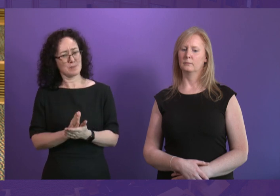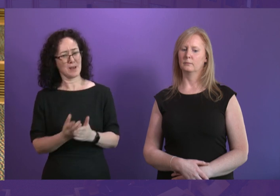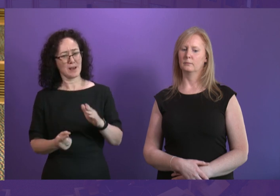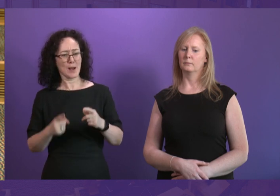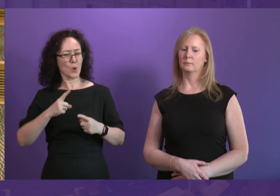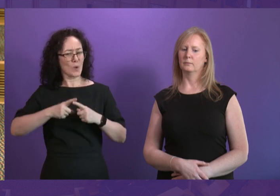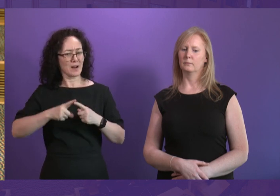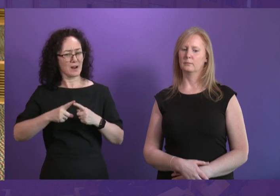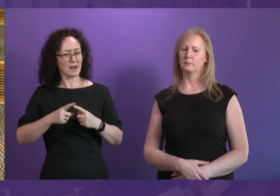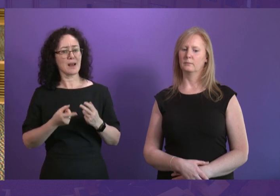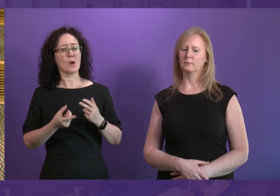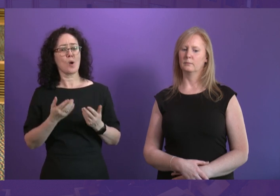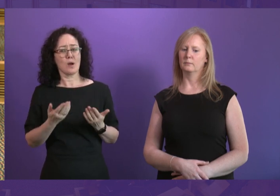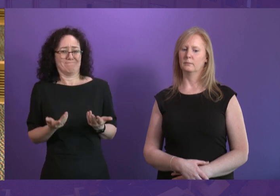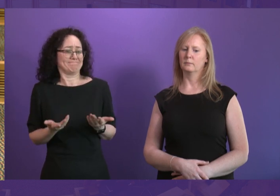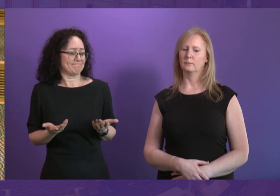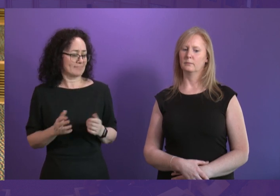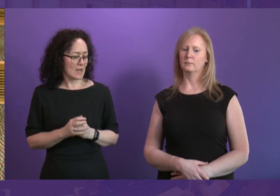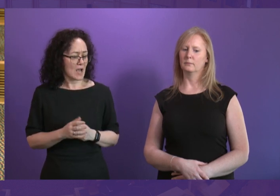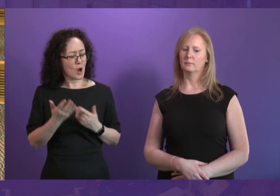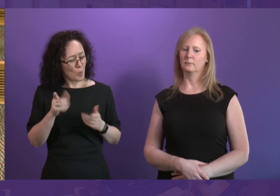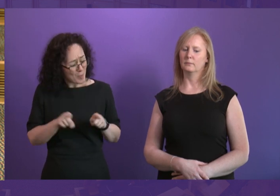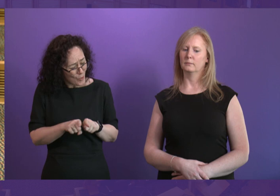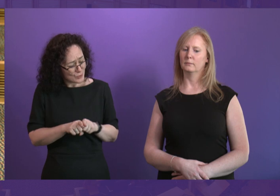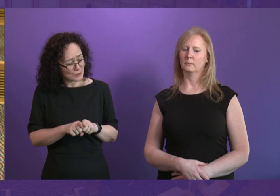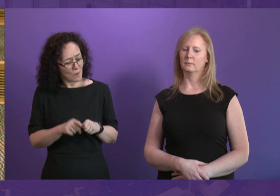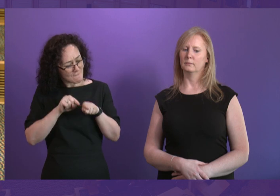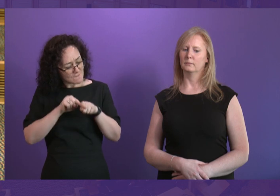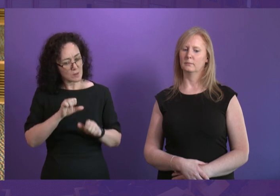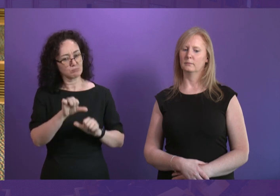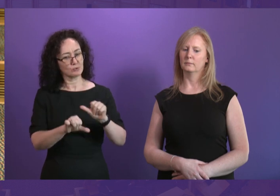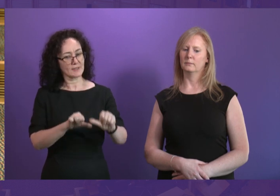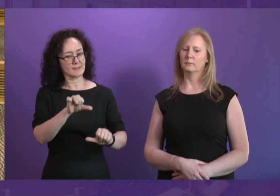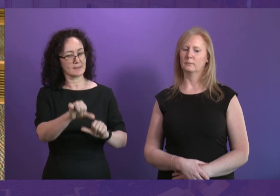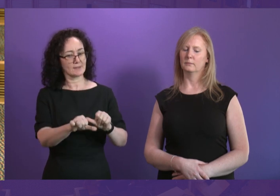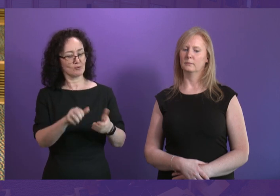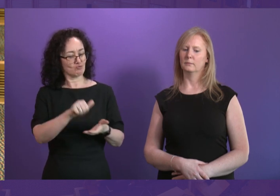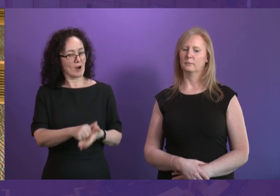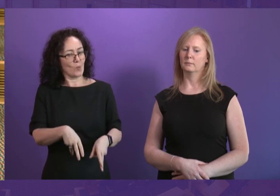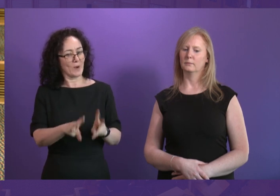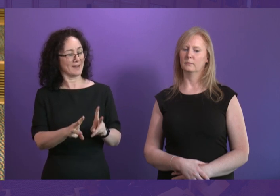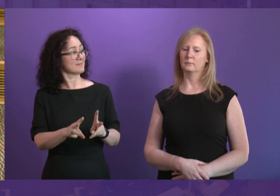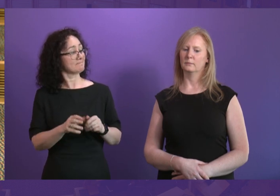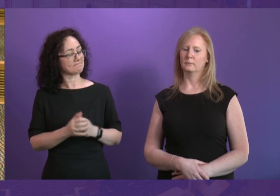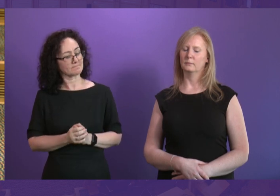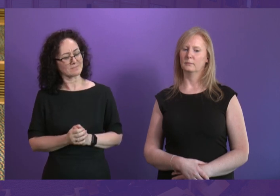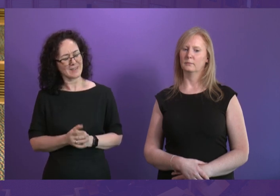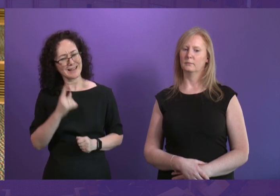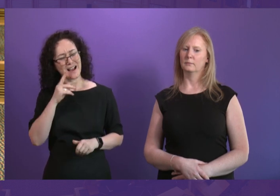processes are followed. The average number of days that are taken to complete fatal accident inquiries is reducing.